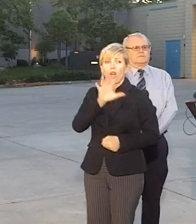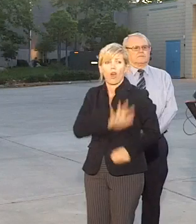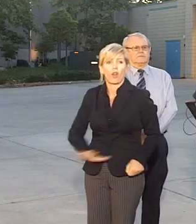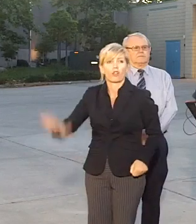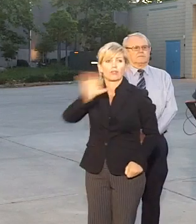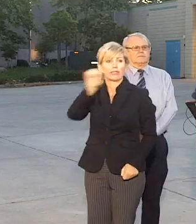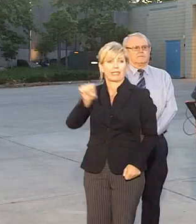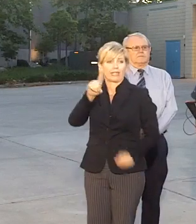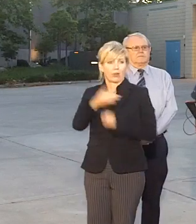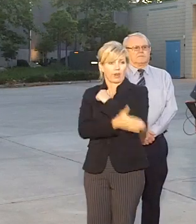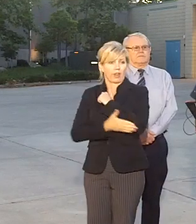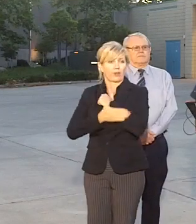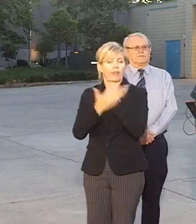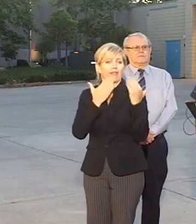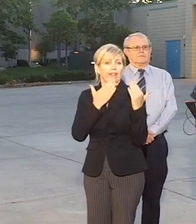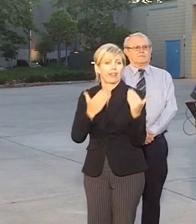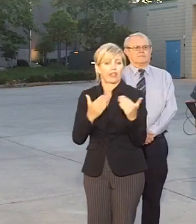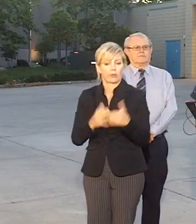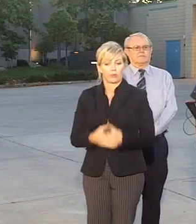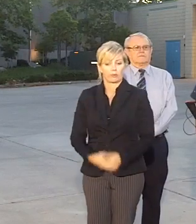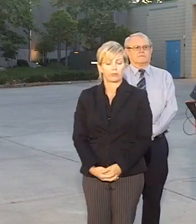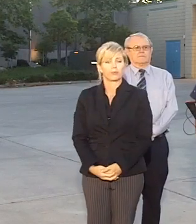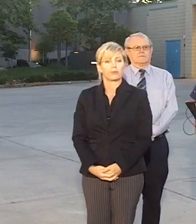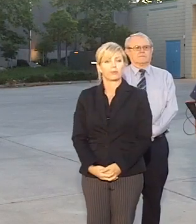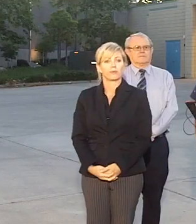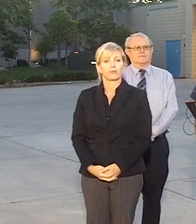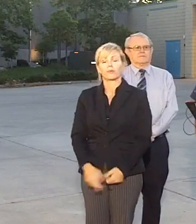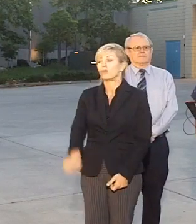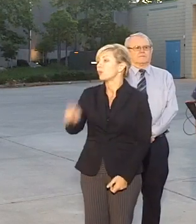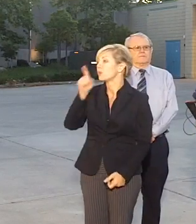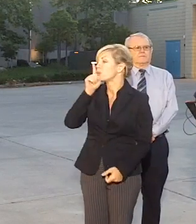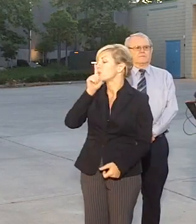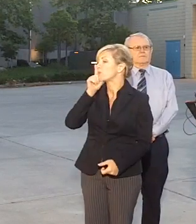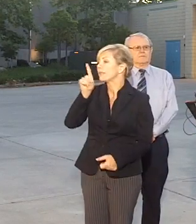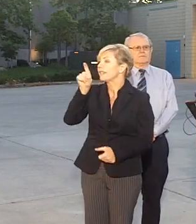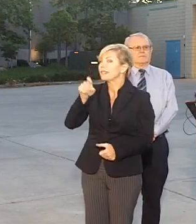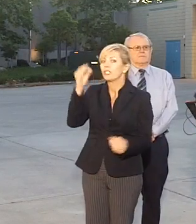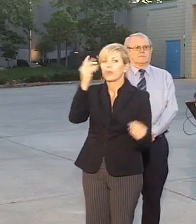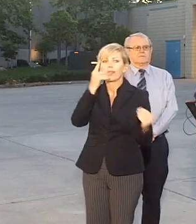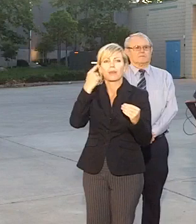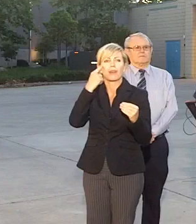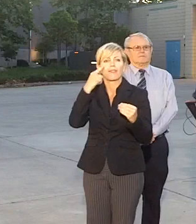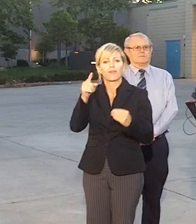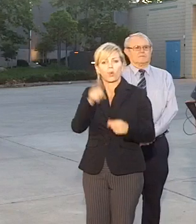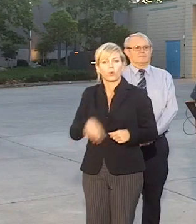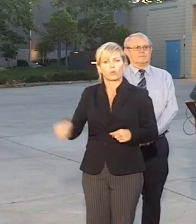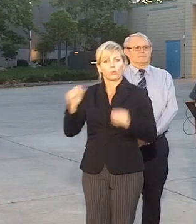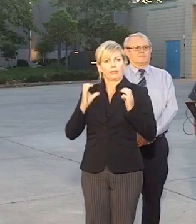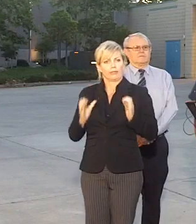just a lot of things to think about for our residents right now we do have bad